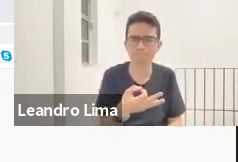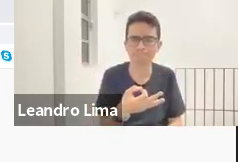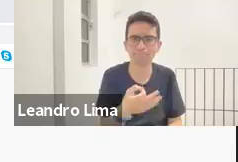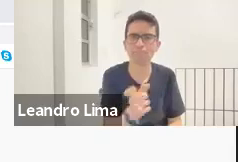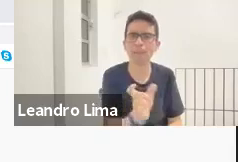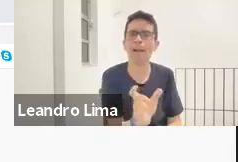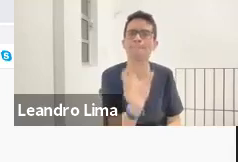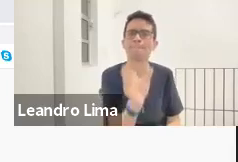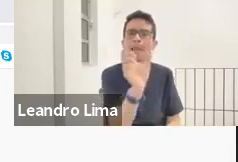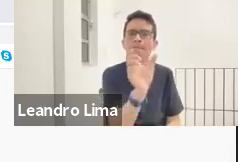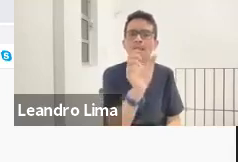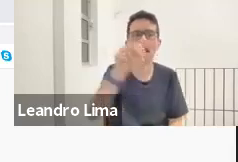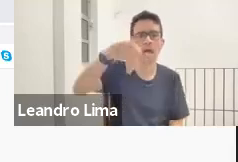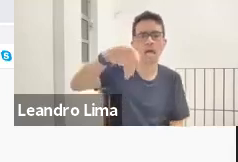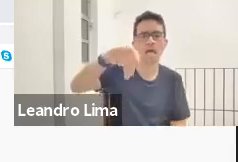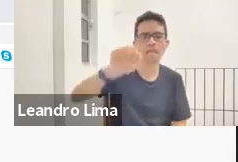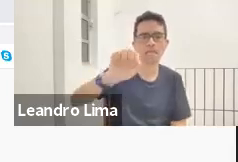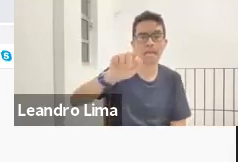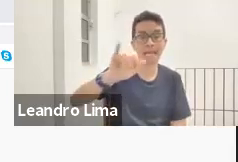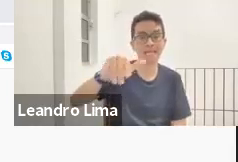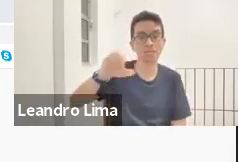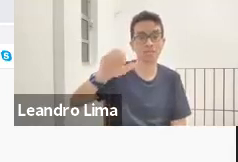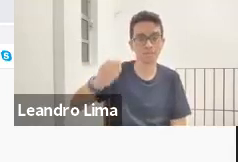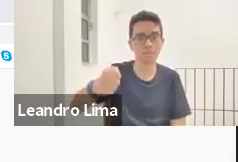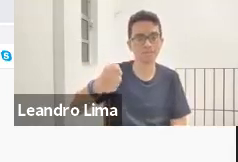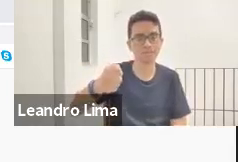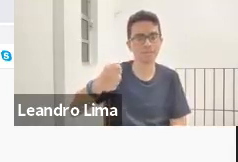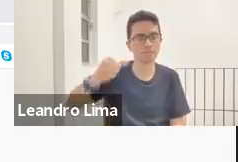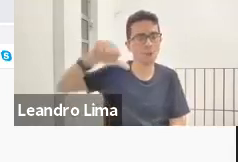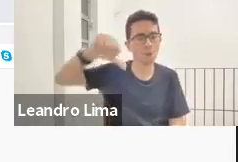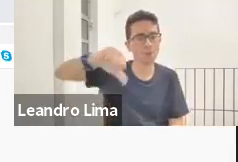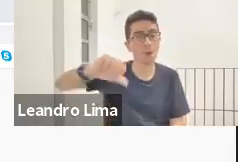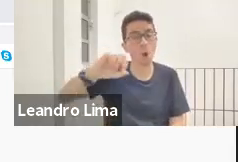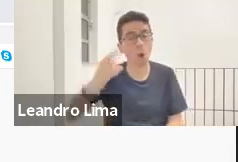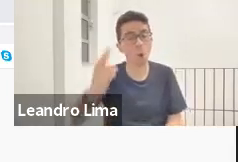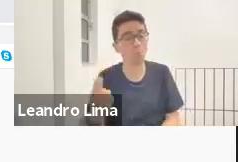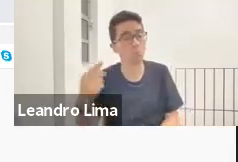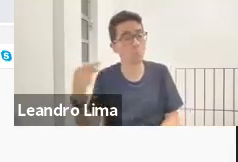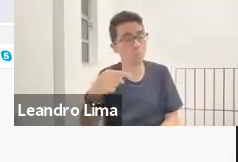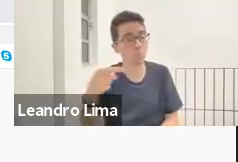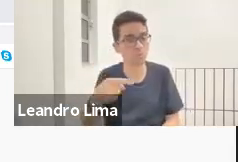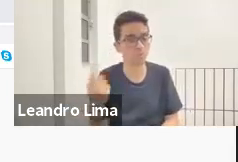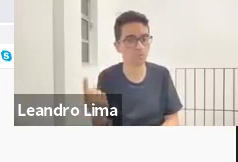e the word banga two hours the word banga to our, I was also thinking about. this difference between where this difference between reproducing, what is already there